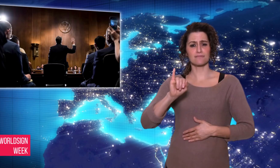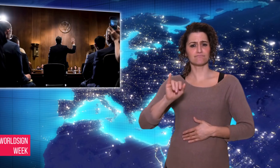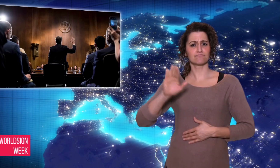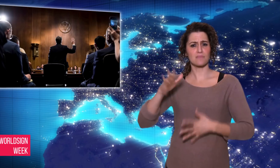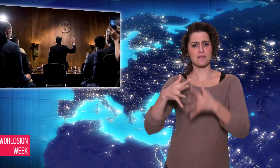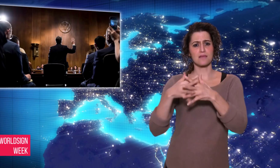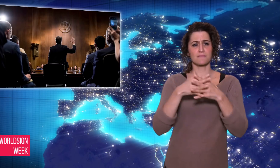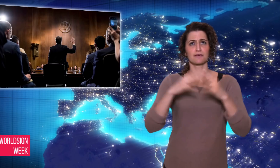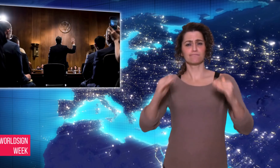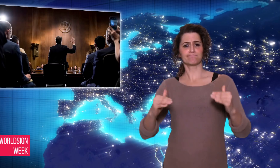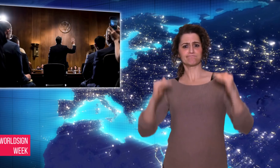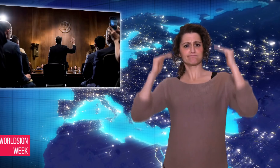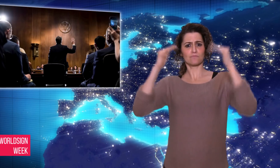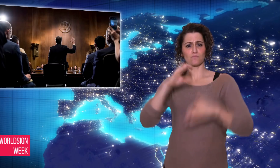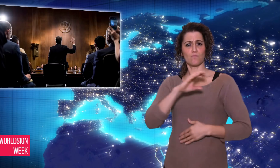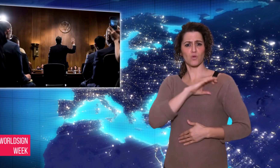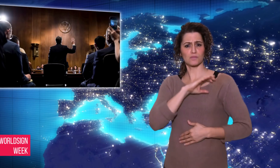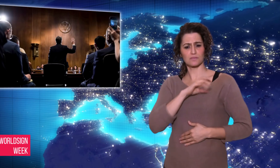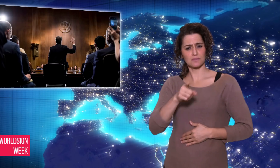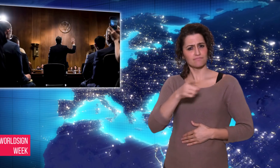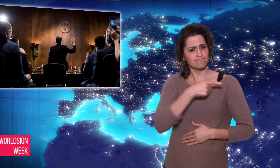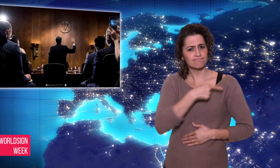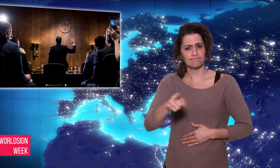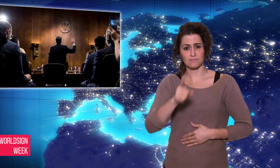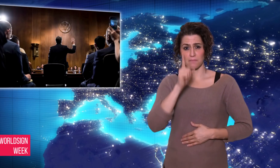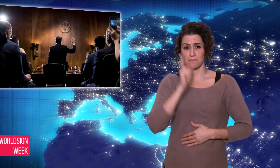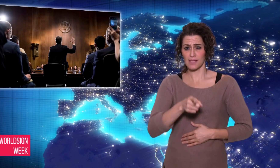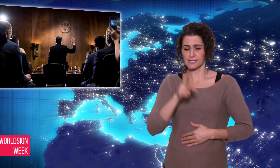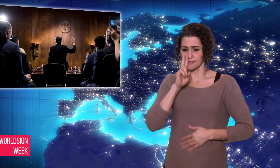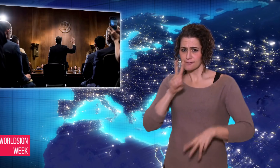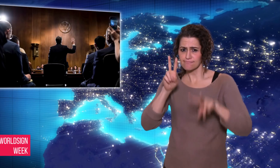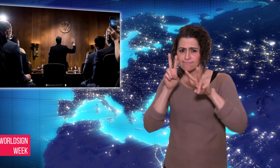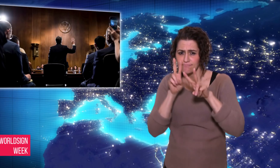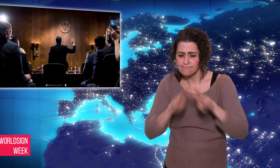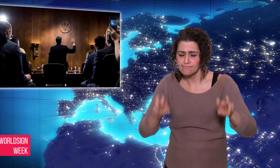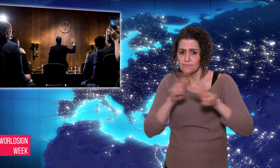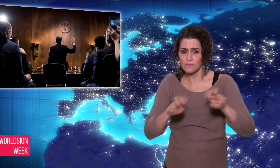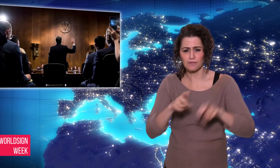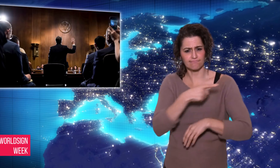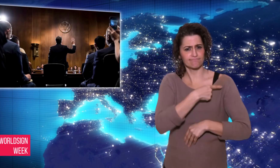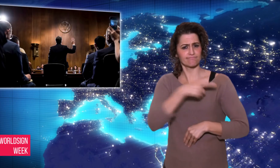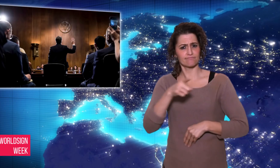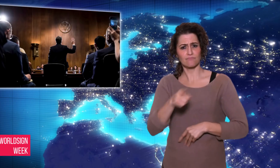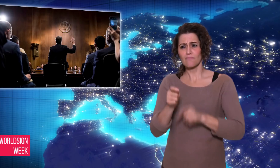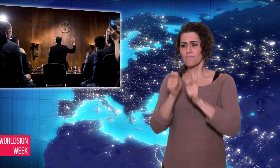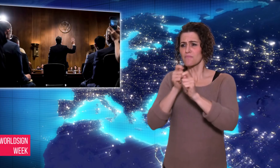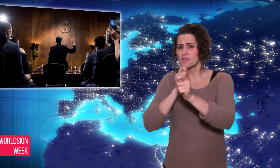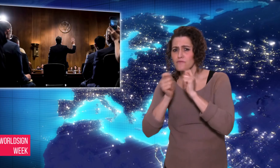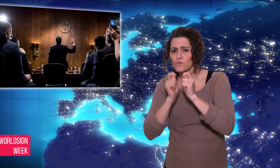“interview anyone it wants by